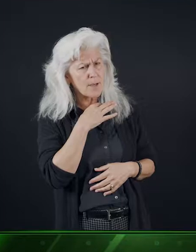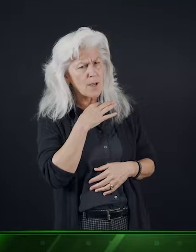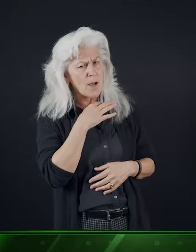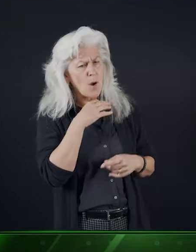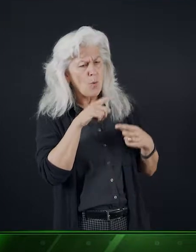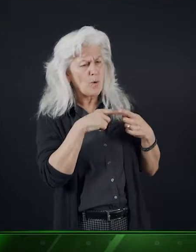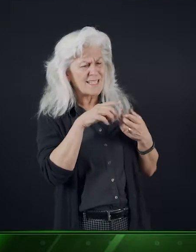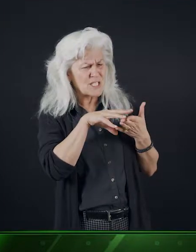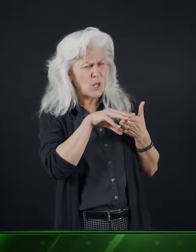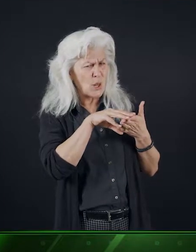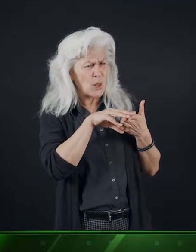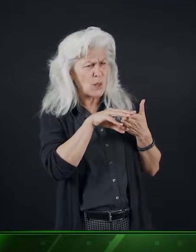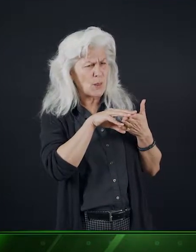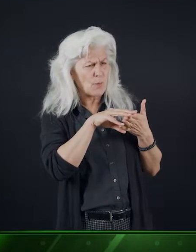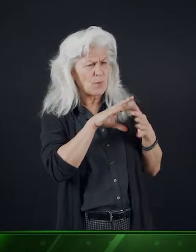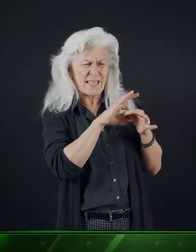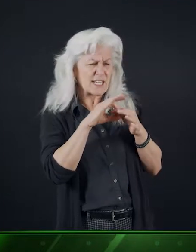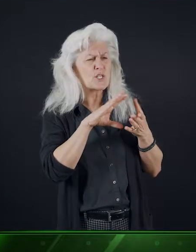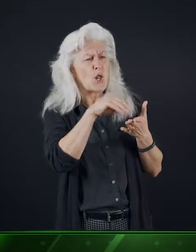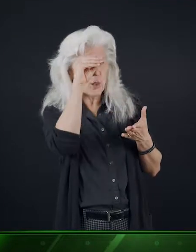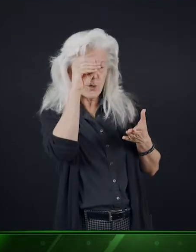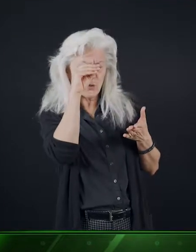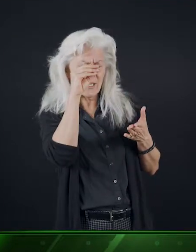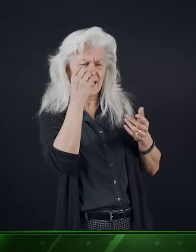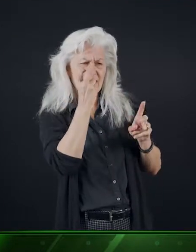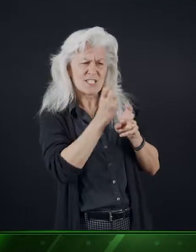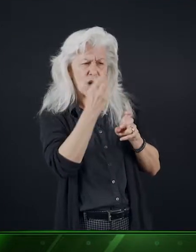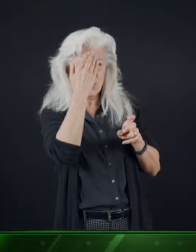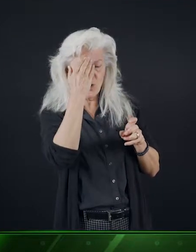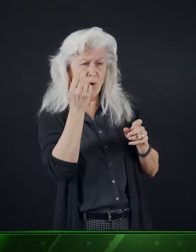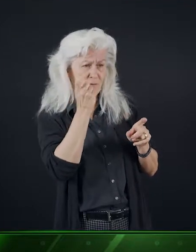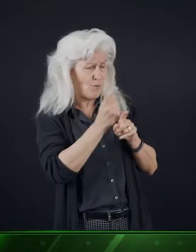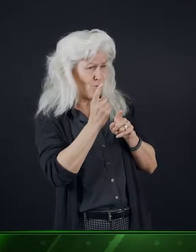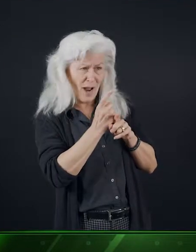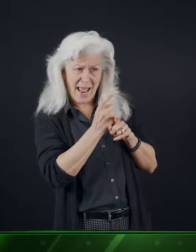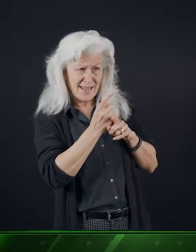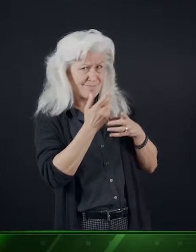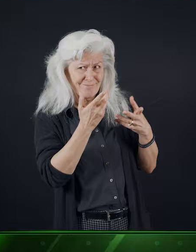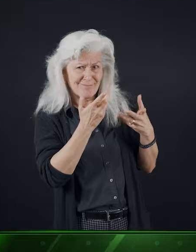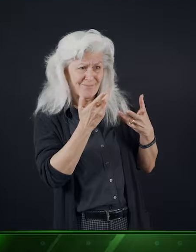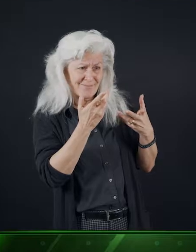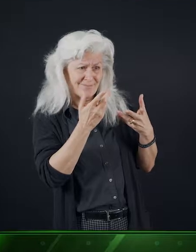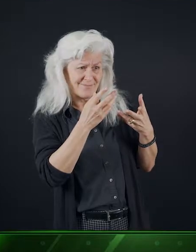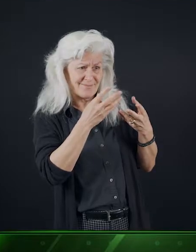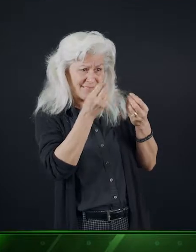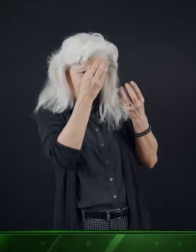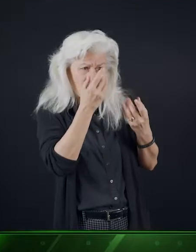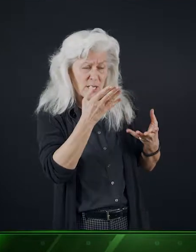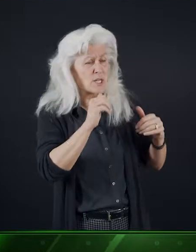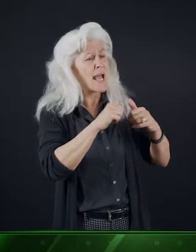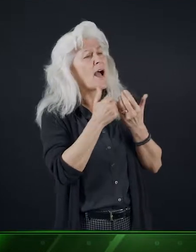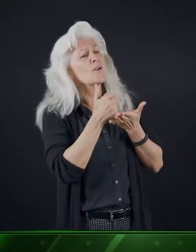it's kind of hard to know whether or not we're on the right track. How are you helping others in the industry to better understand this space